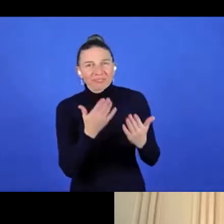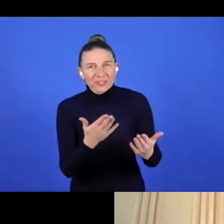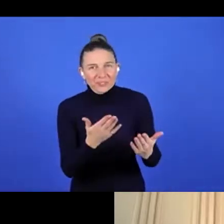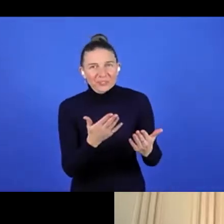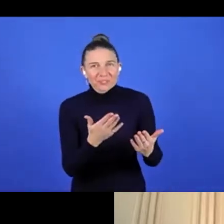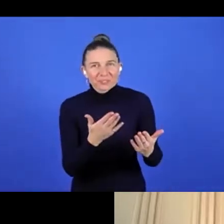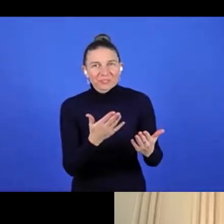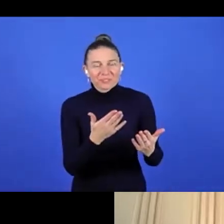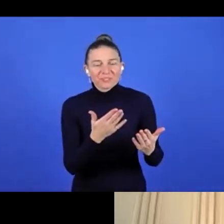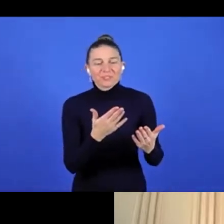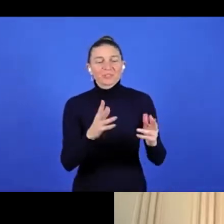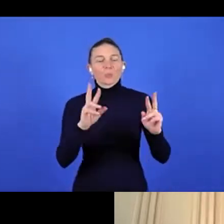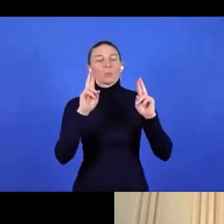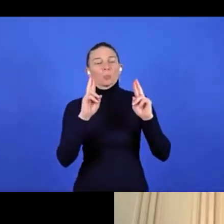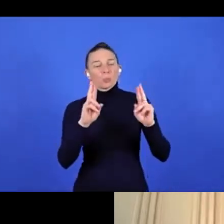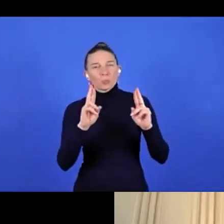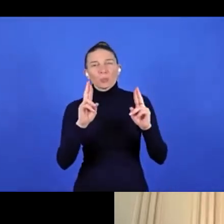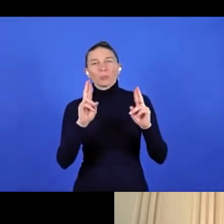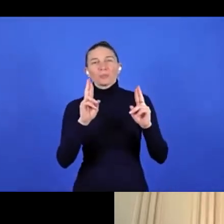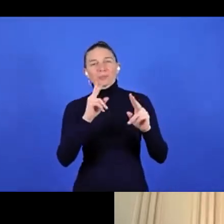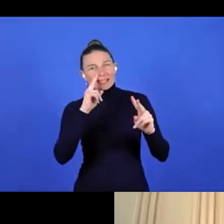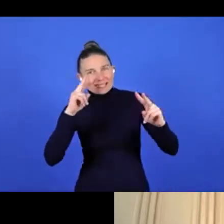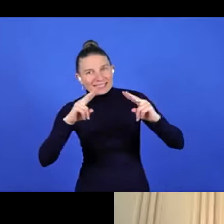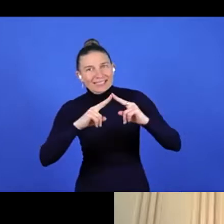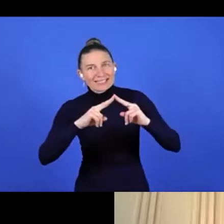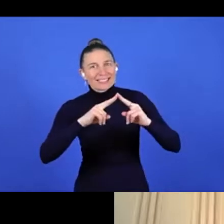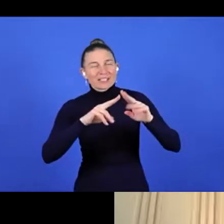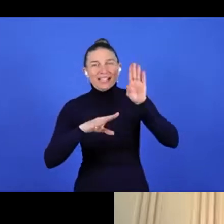implants surgeries. >> AVI BLAU: Thank you very much